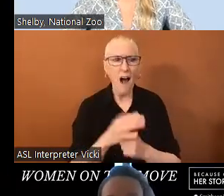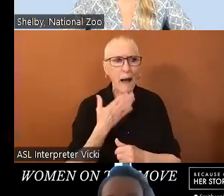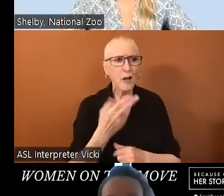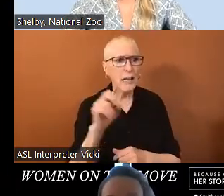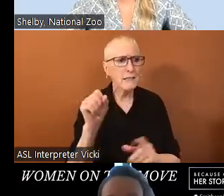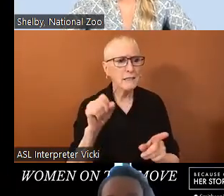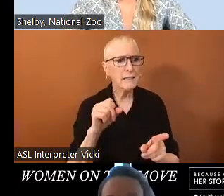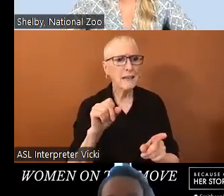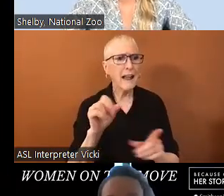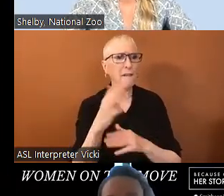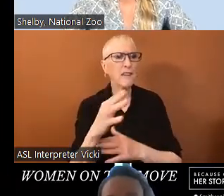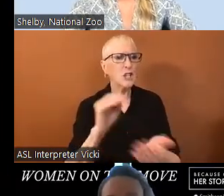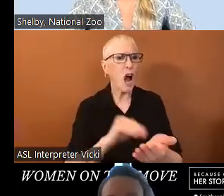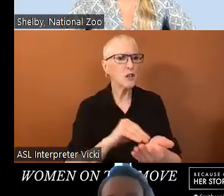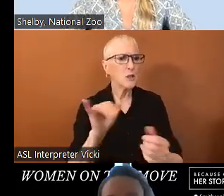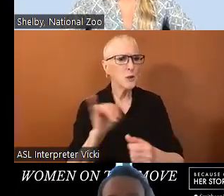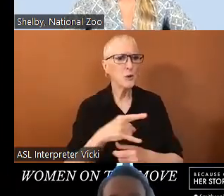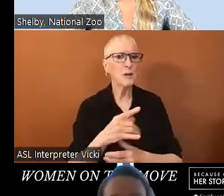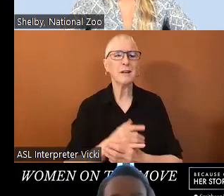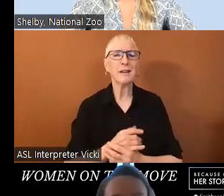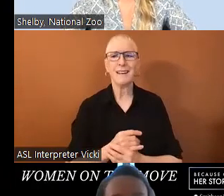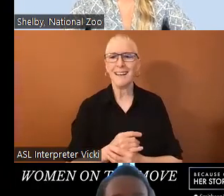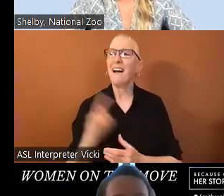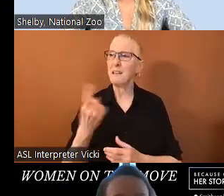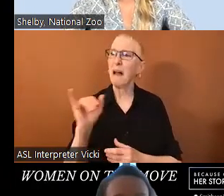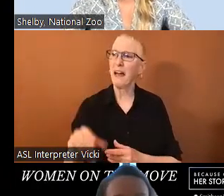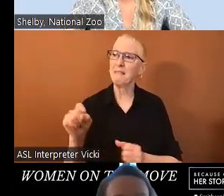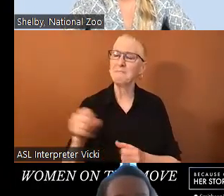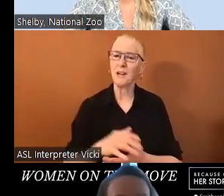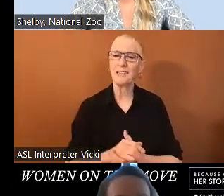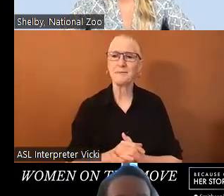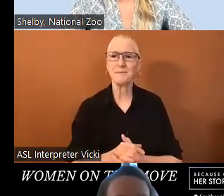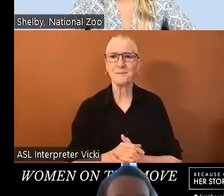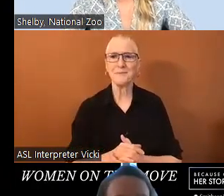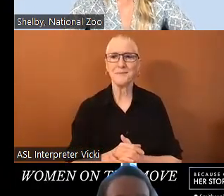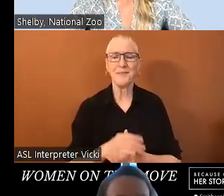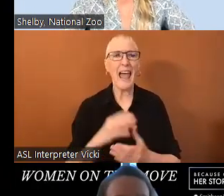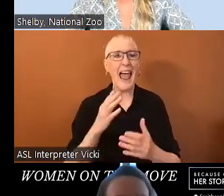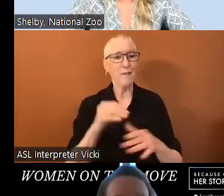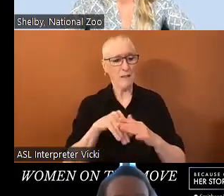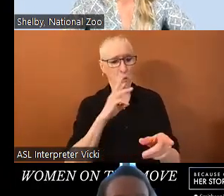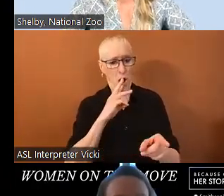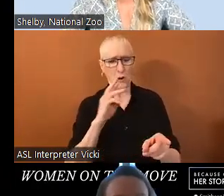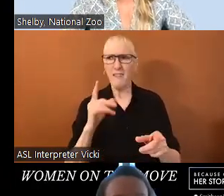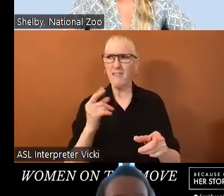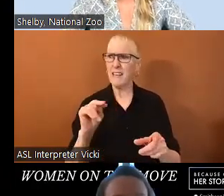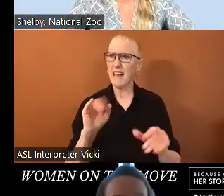a fish doctor as well! So once they get in the water then how does that acoustic tag work?